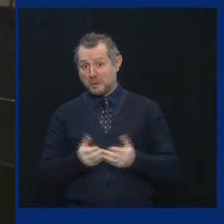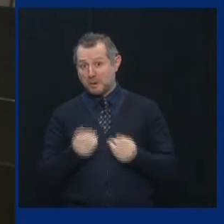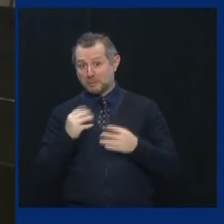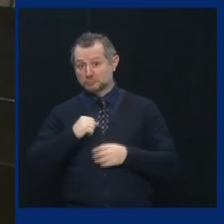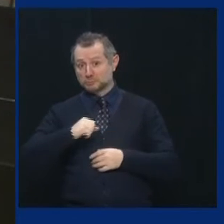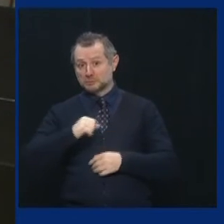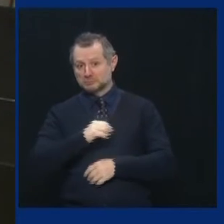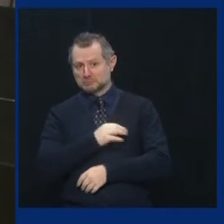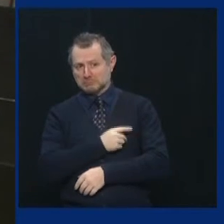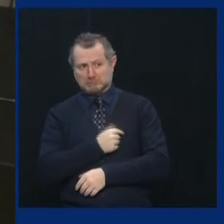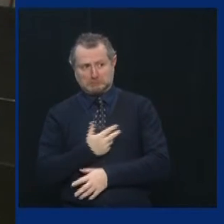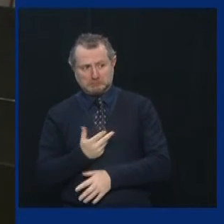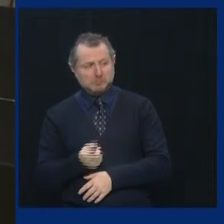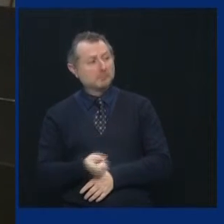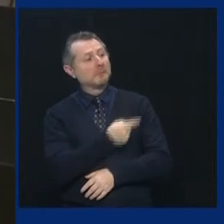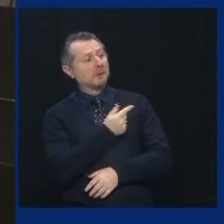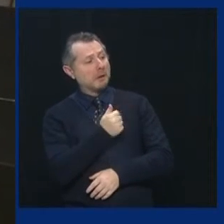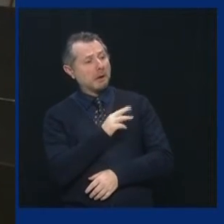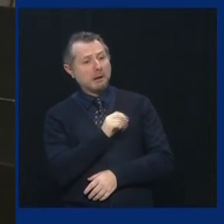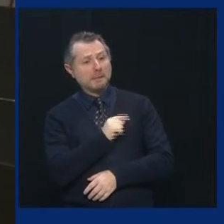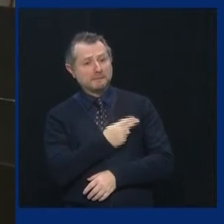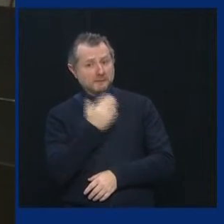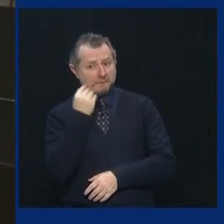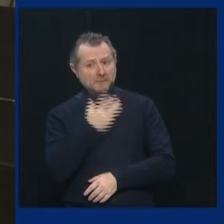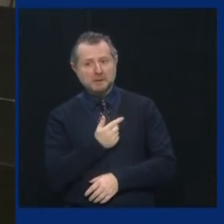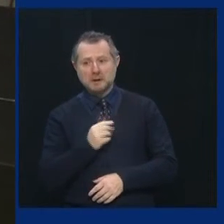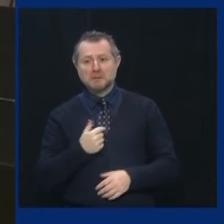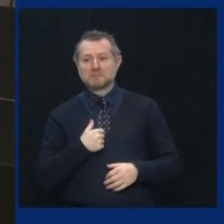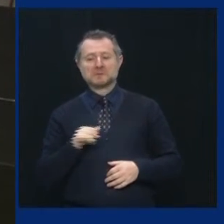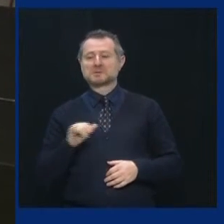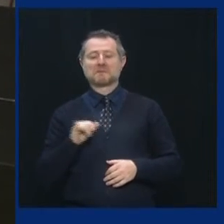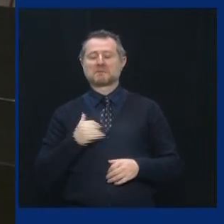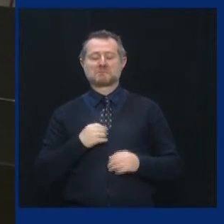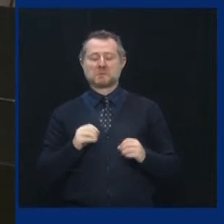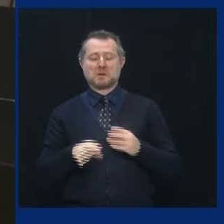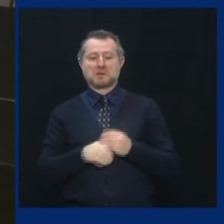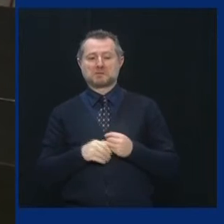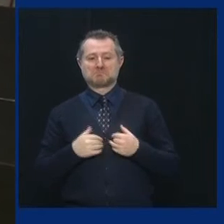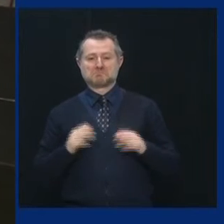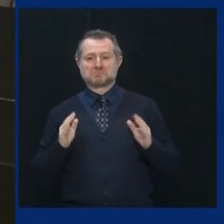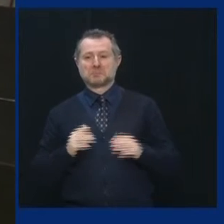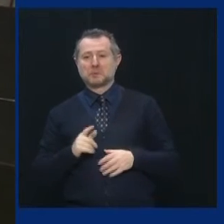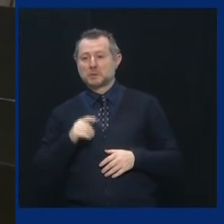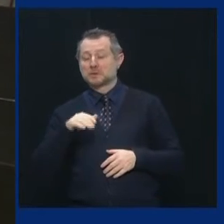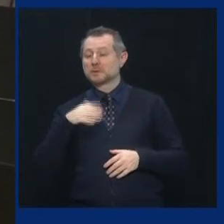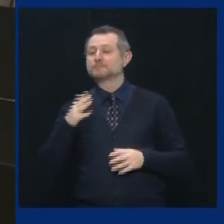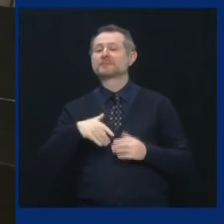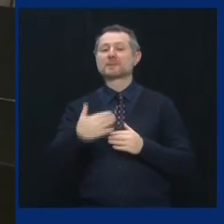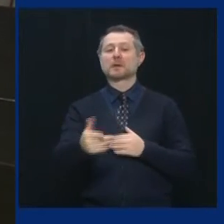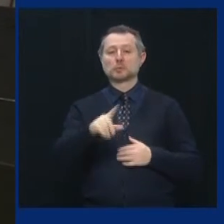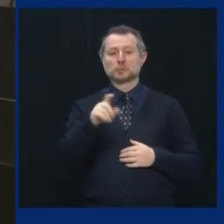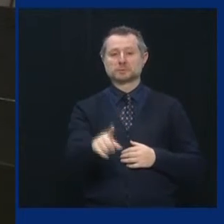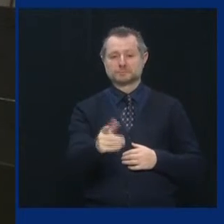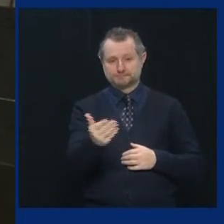THEM TO DO FOR THEM. BUT I DON'T HAVE THE SPECIFIC NUMBER FOR THE WHOLE HEALTHCARE SYSTEM. I HAVE NOTHING MORE TO ADD.